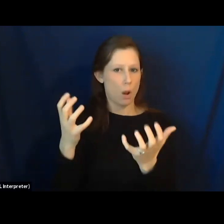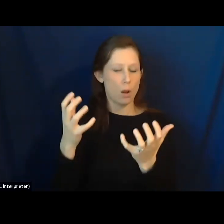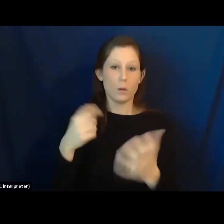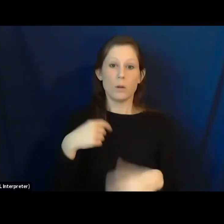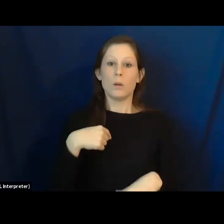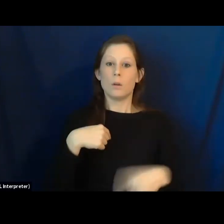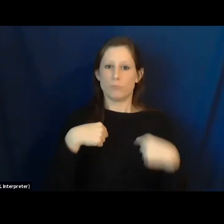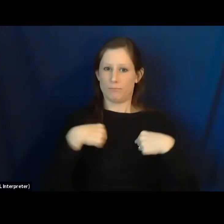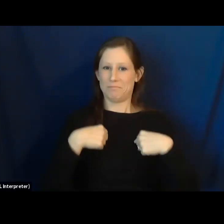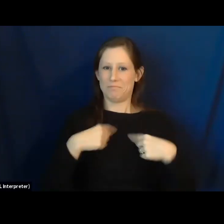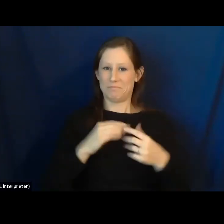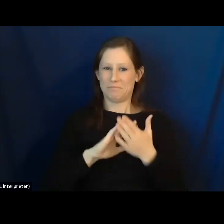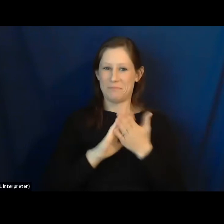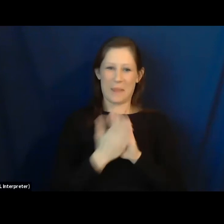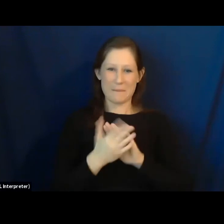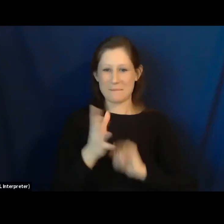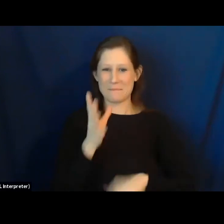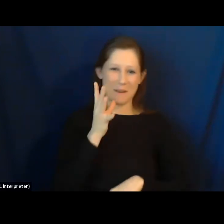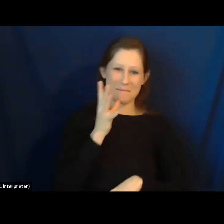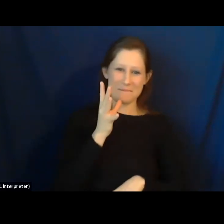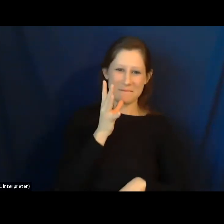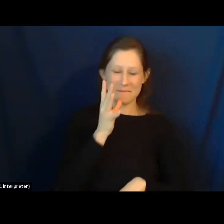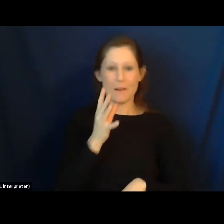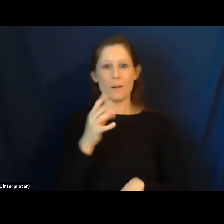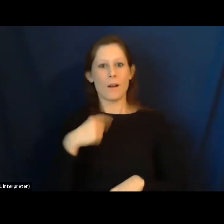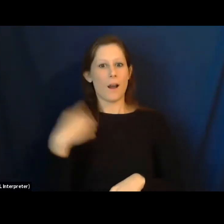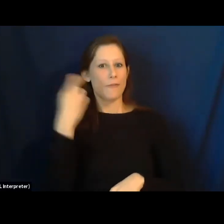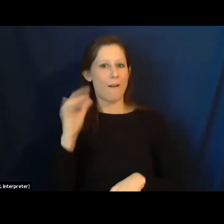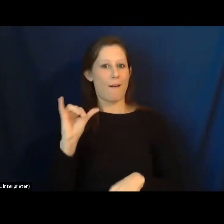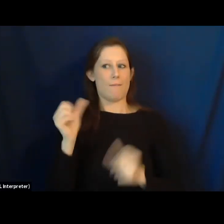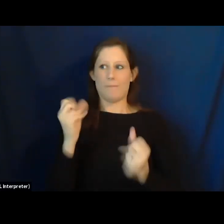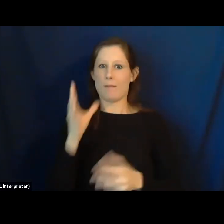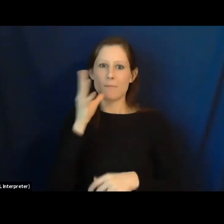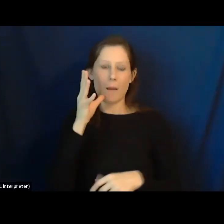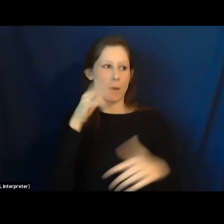thing that I realized is that we had a lot of moms that would come into the museum and